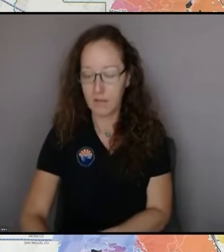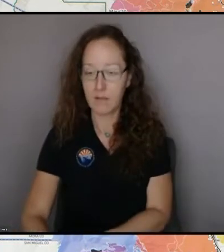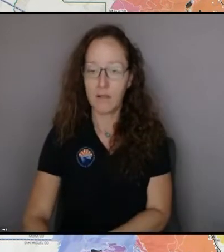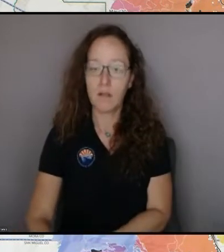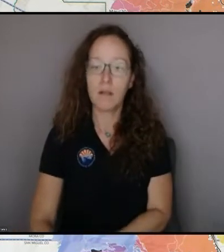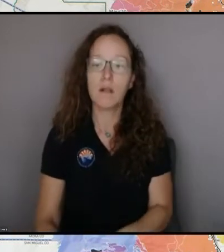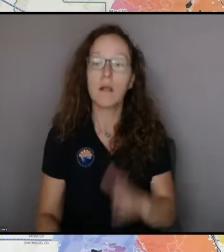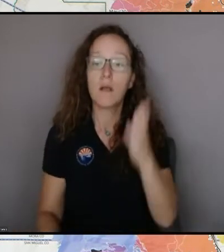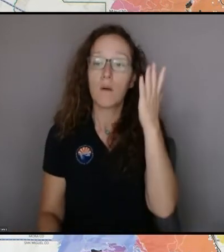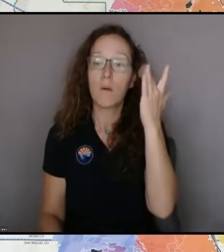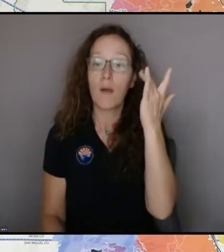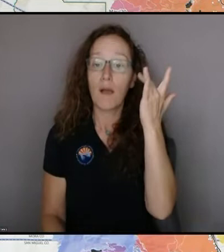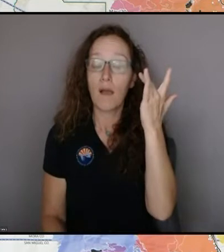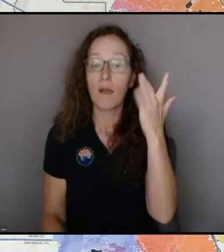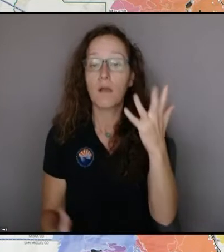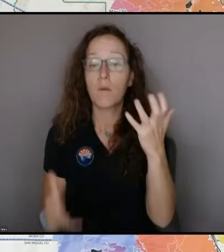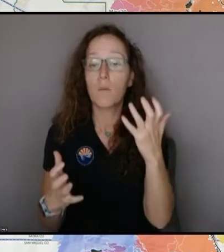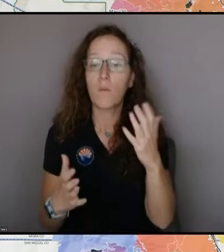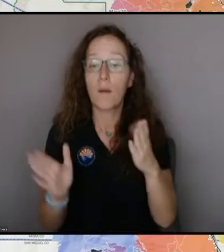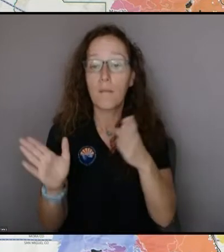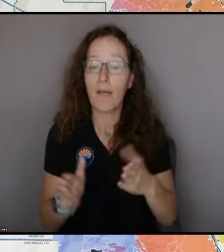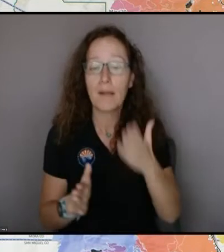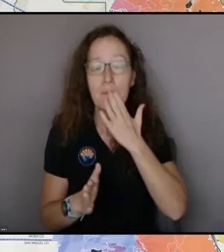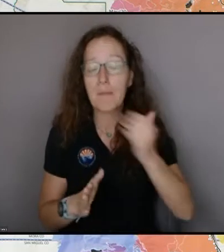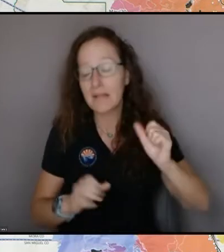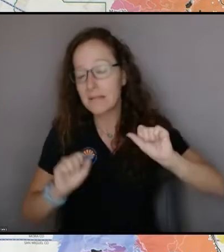possible plan. So, you know, we talked over the last few days